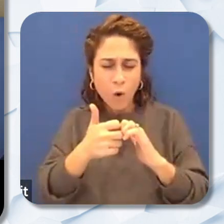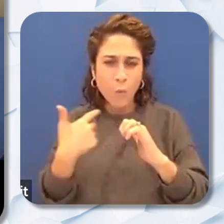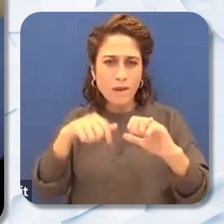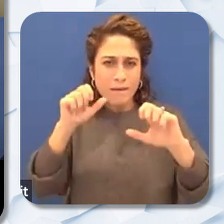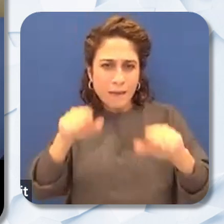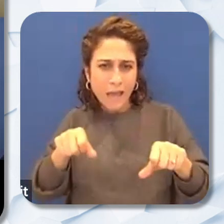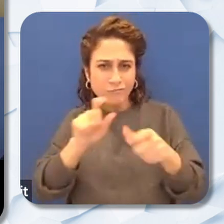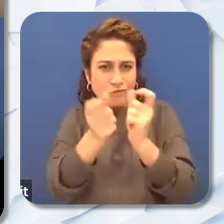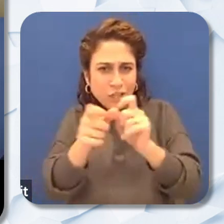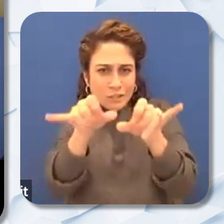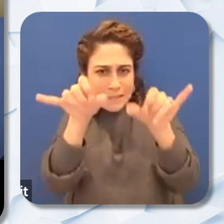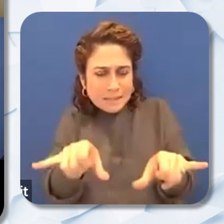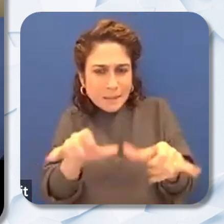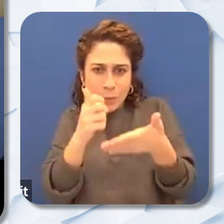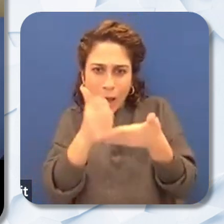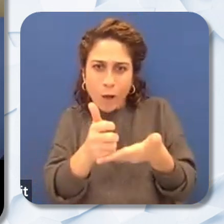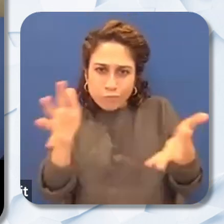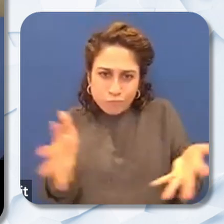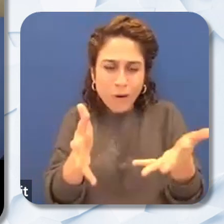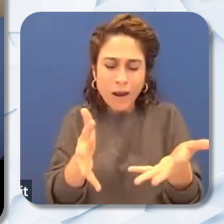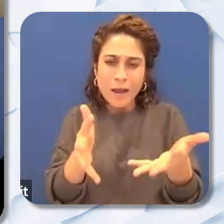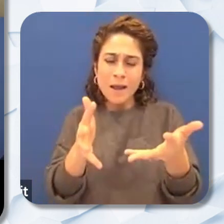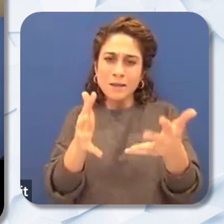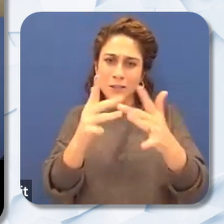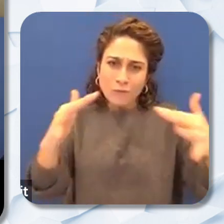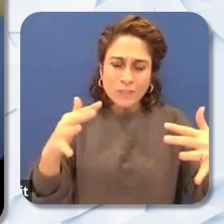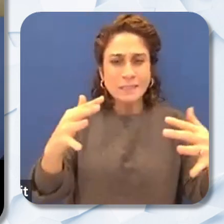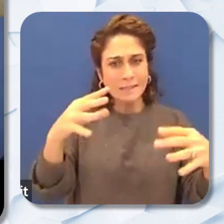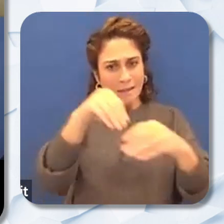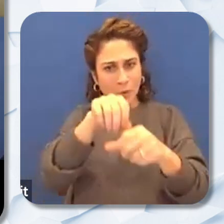Shulze you just talked about some strategies that are pretty effective on the flip side